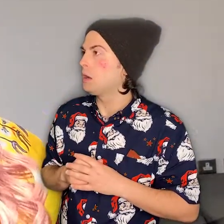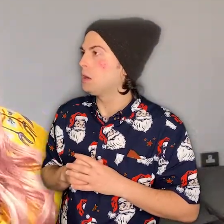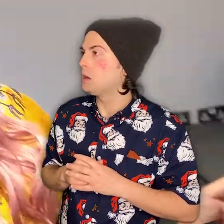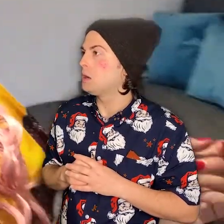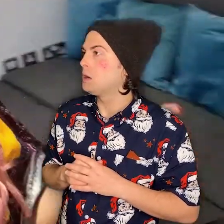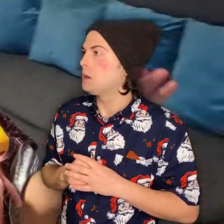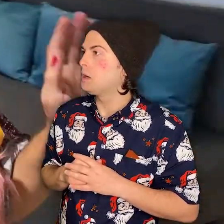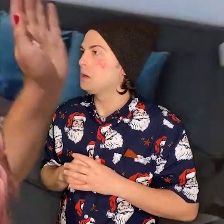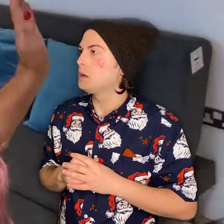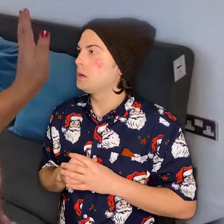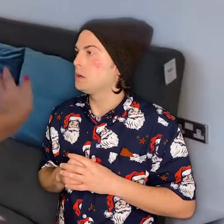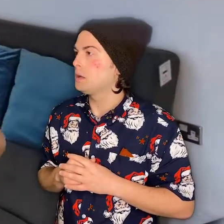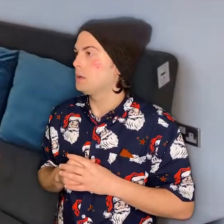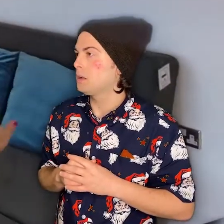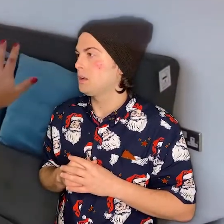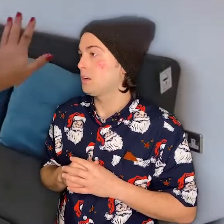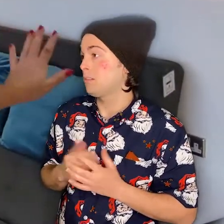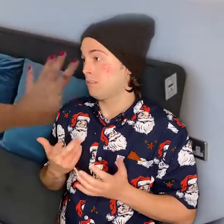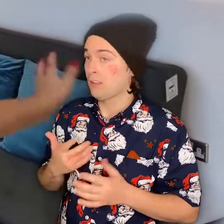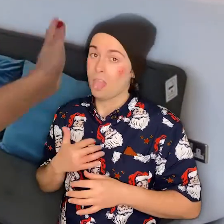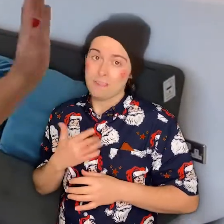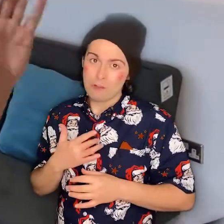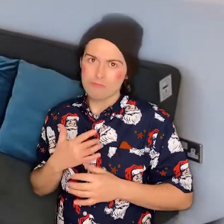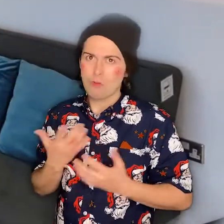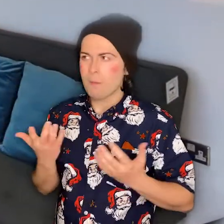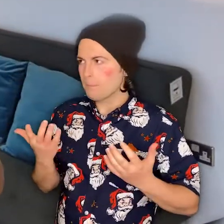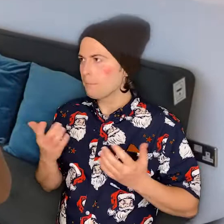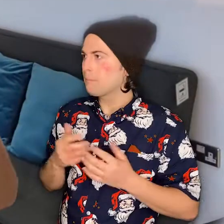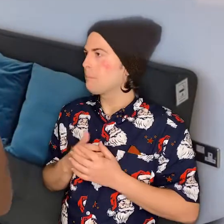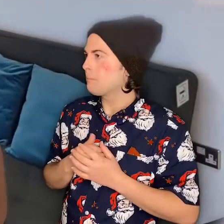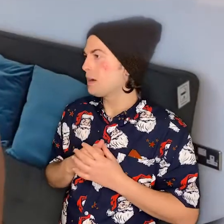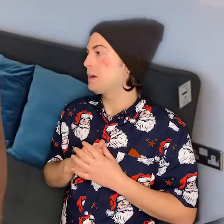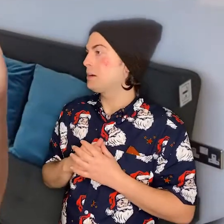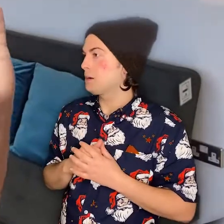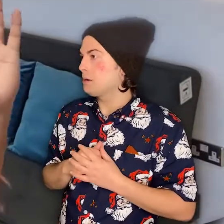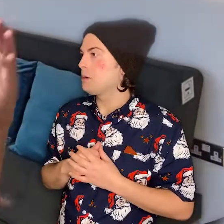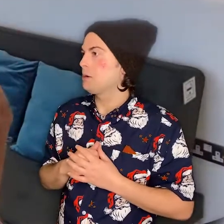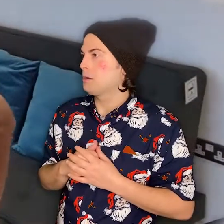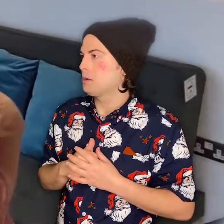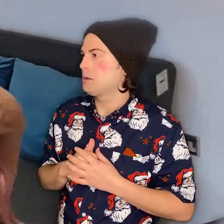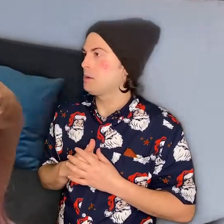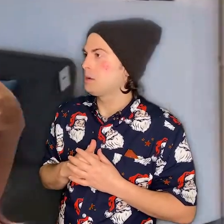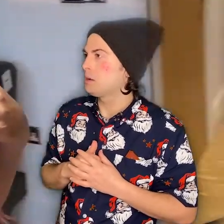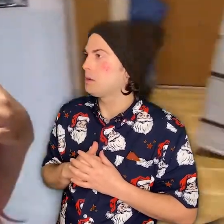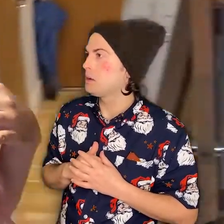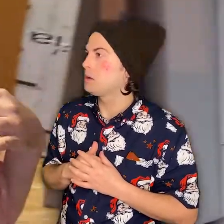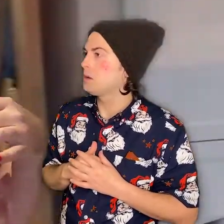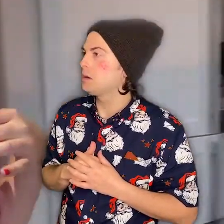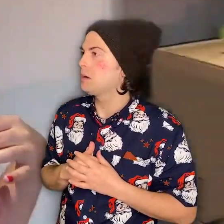This is my couch with my pillows. Dead comfy and I just got it recently so its really nice.